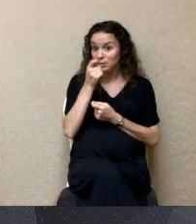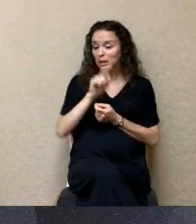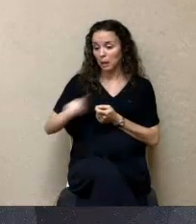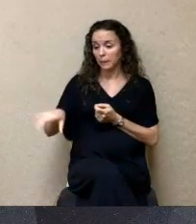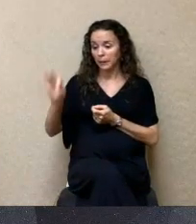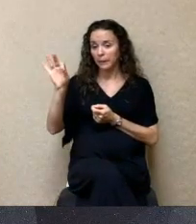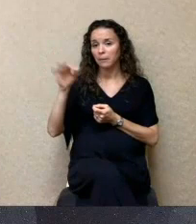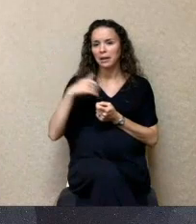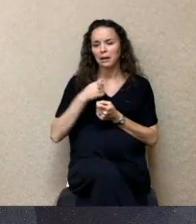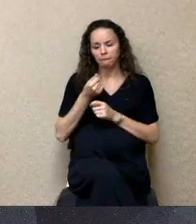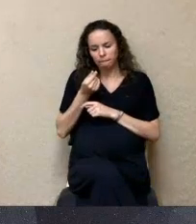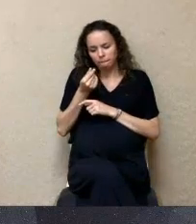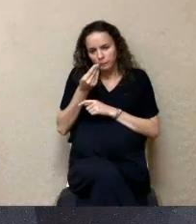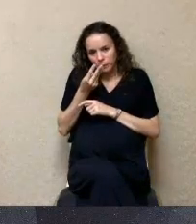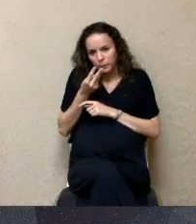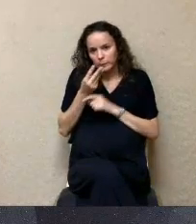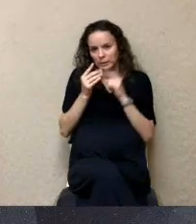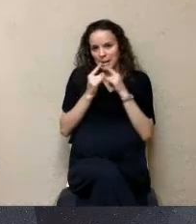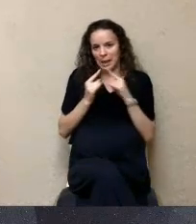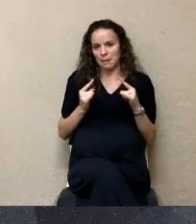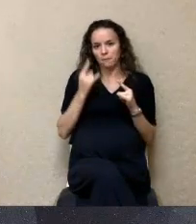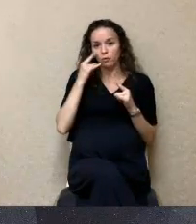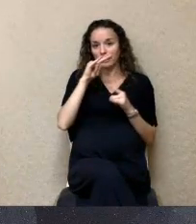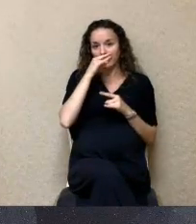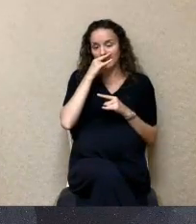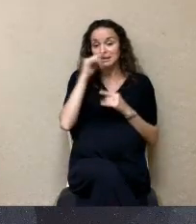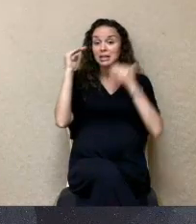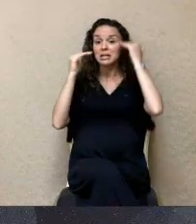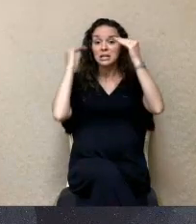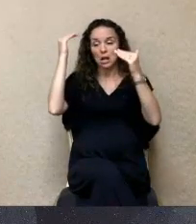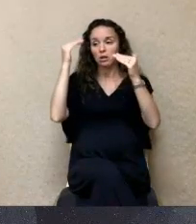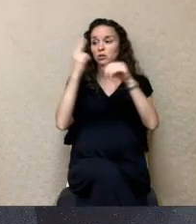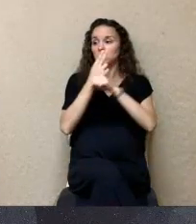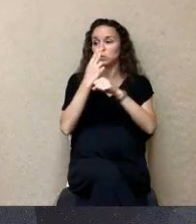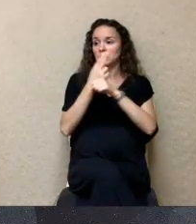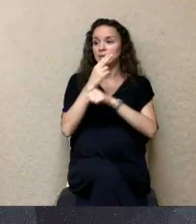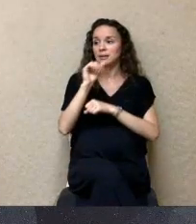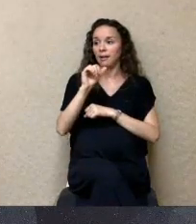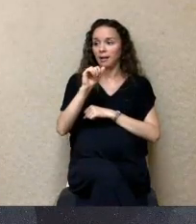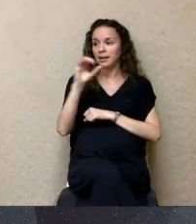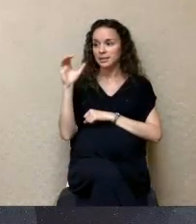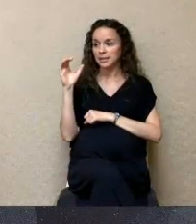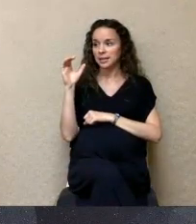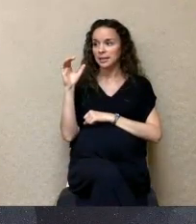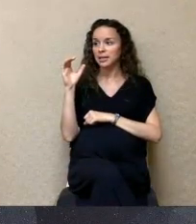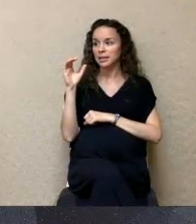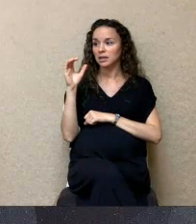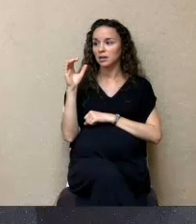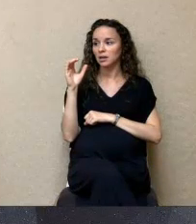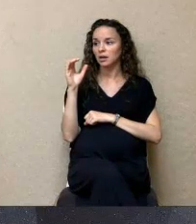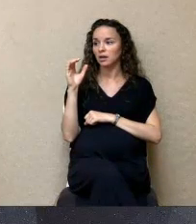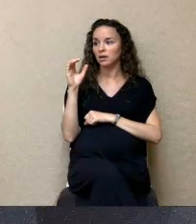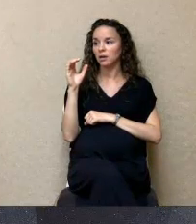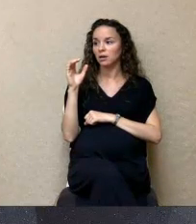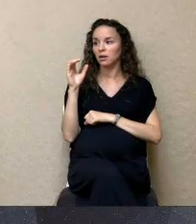camps in Wisconsin for kids and adults that use AAC. One that I want to push, so you can let your consumers